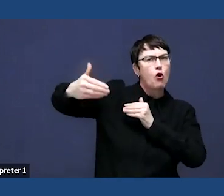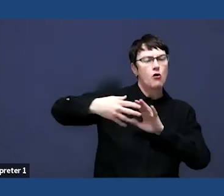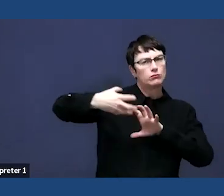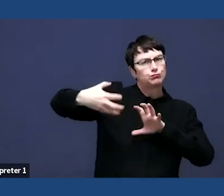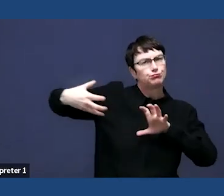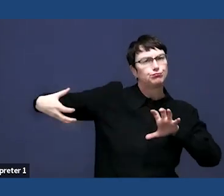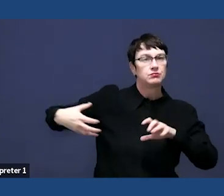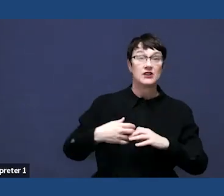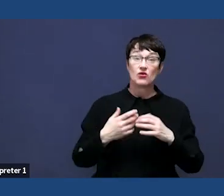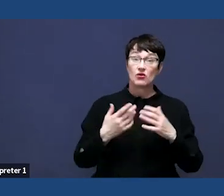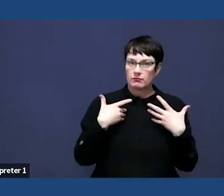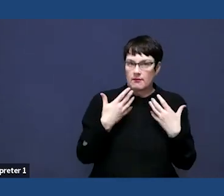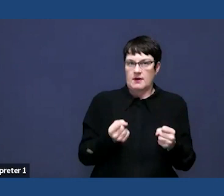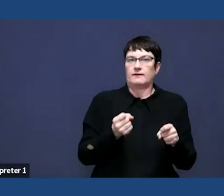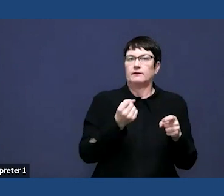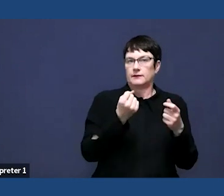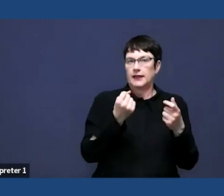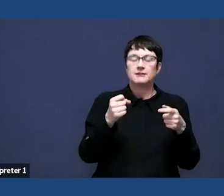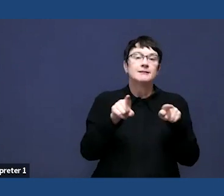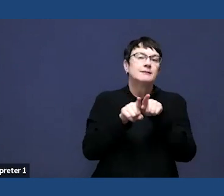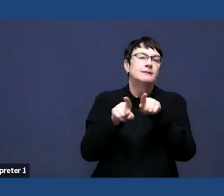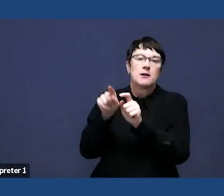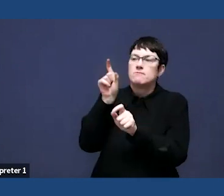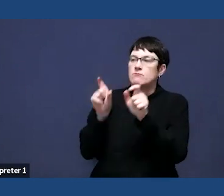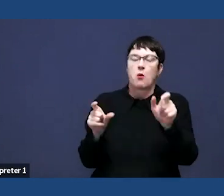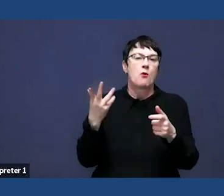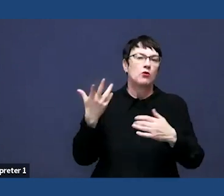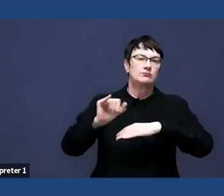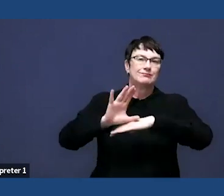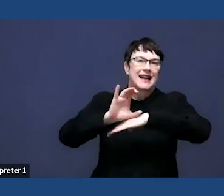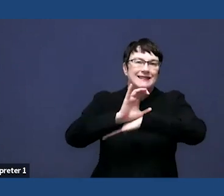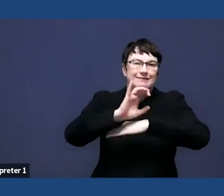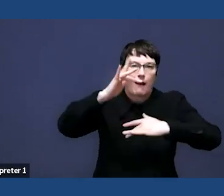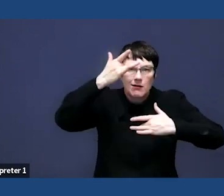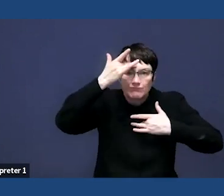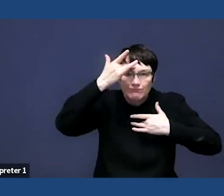it comes to providing solutions for the ageing population.